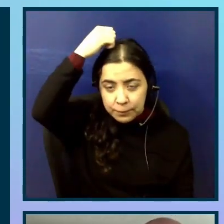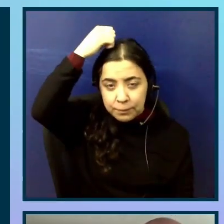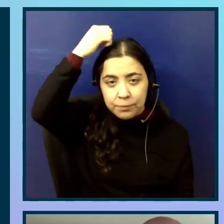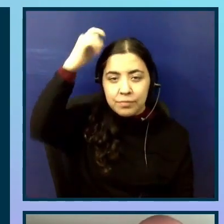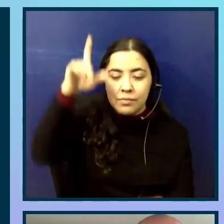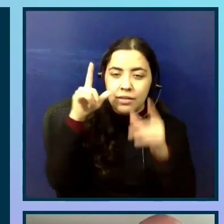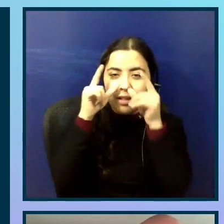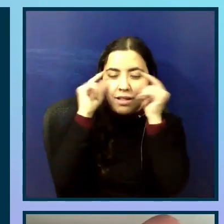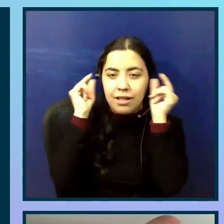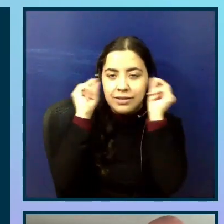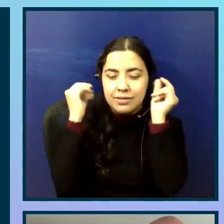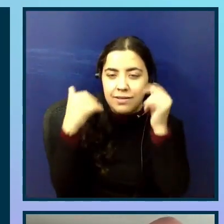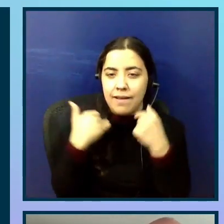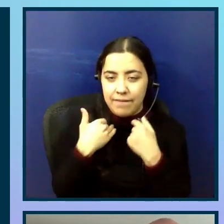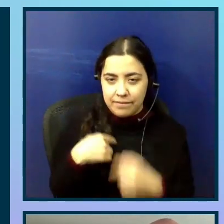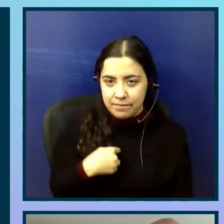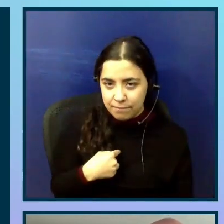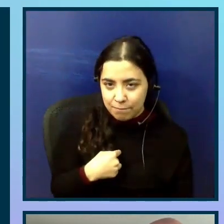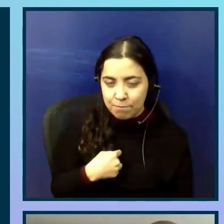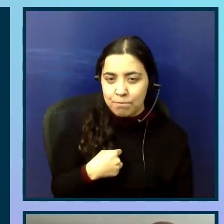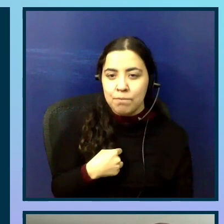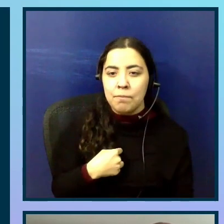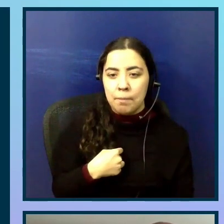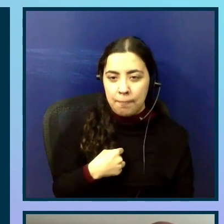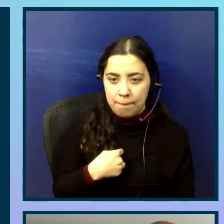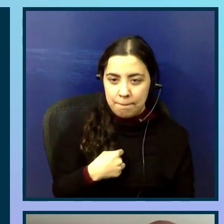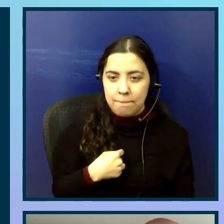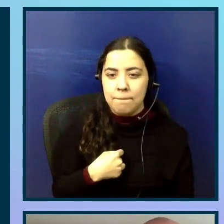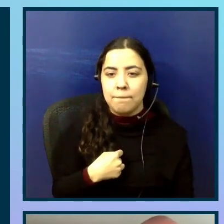And I can tell from this used